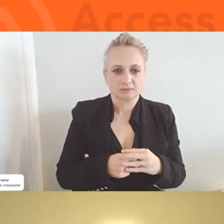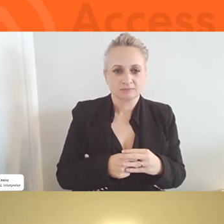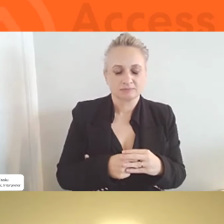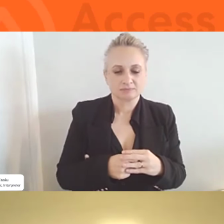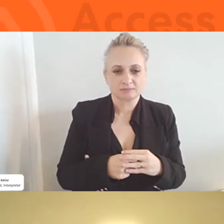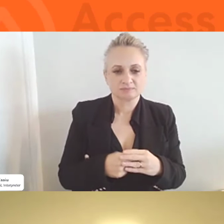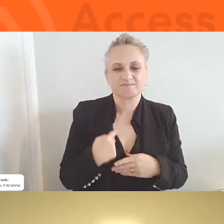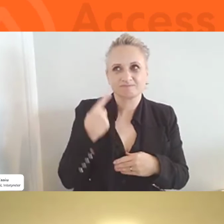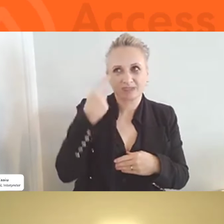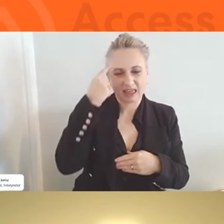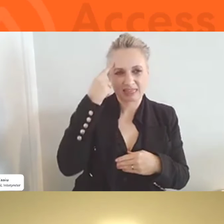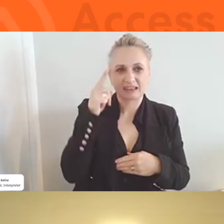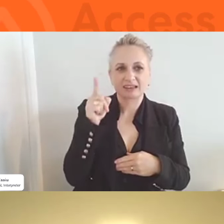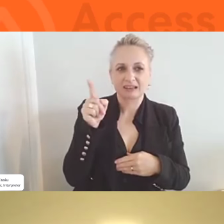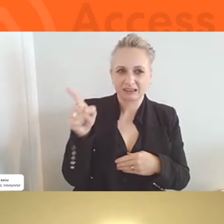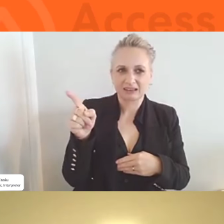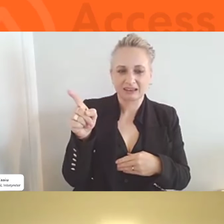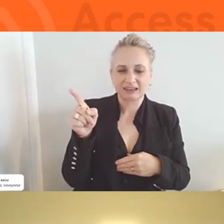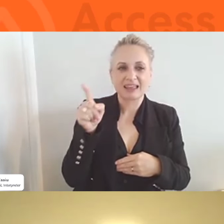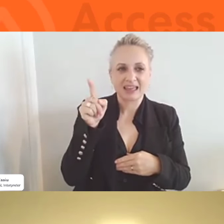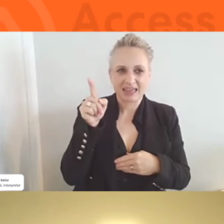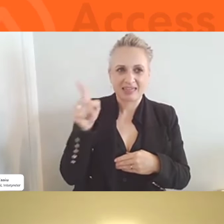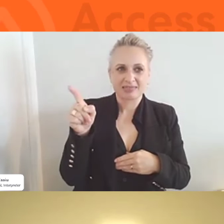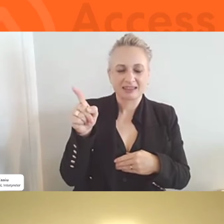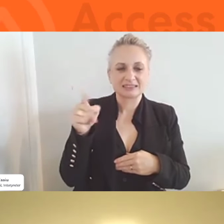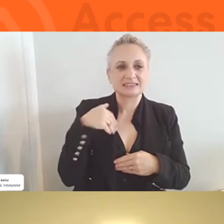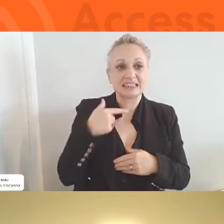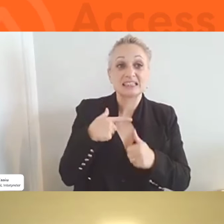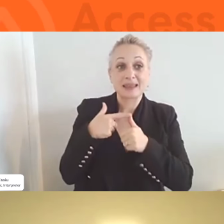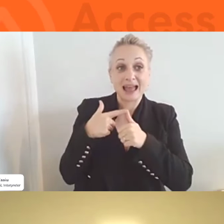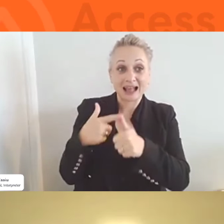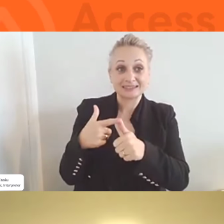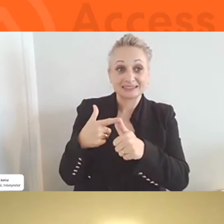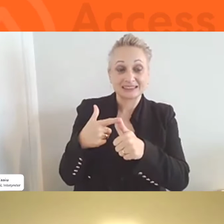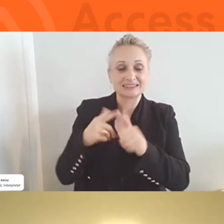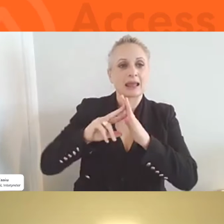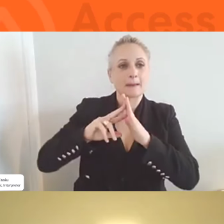at the spatial planning level. That's probably all I could put